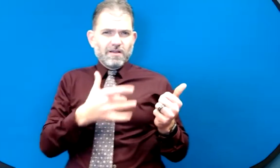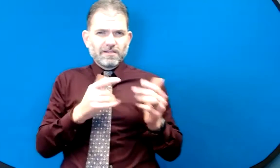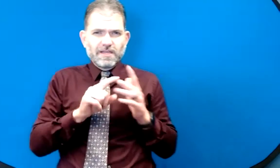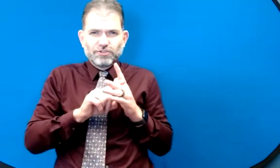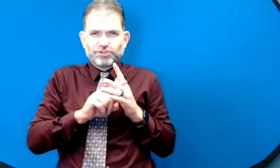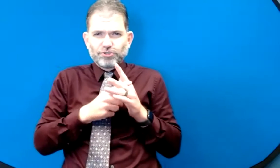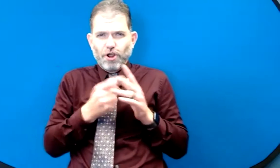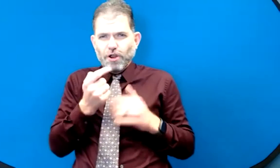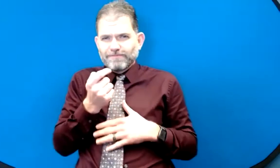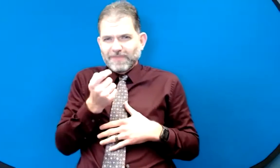cases